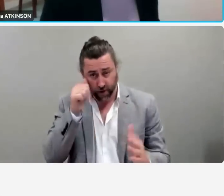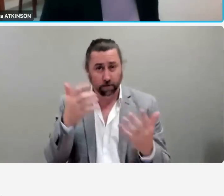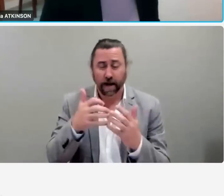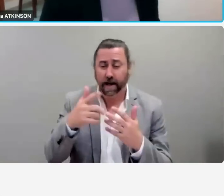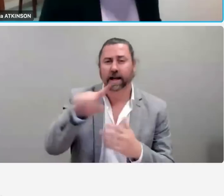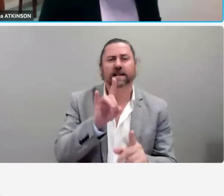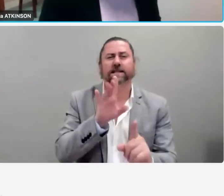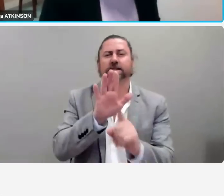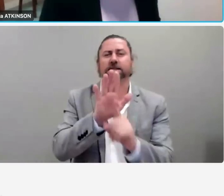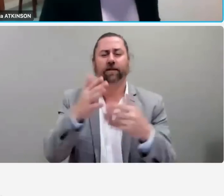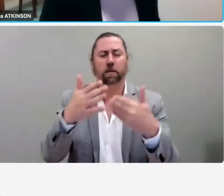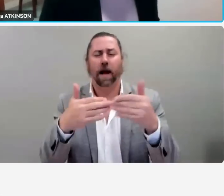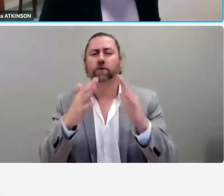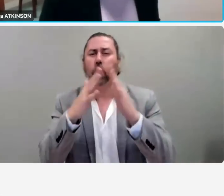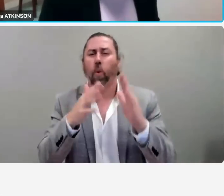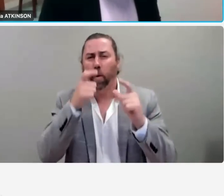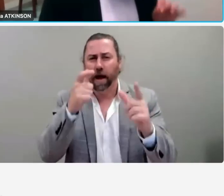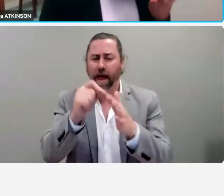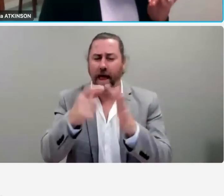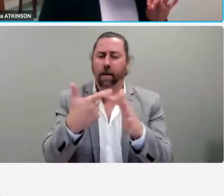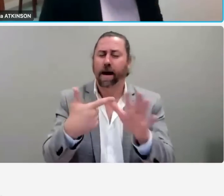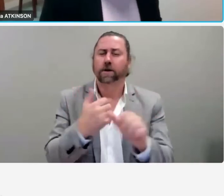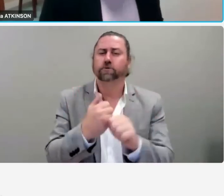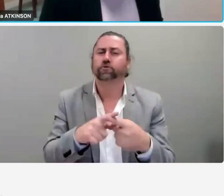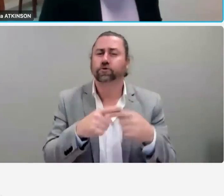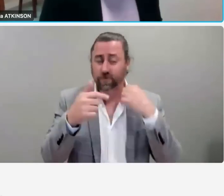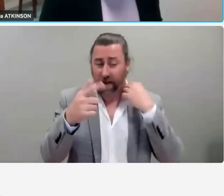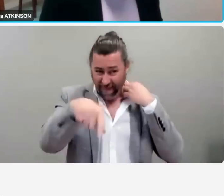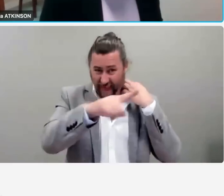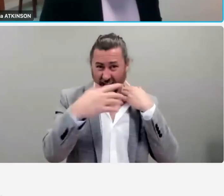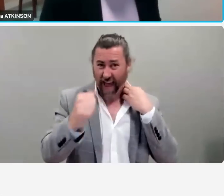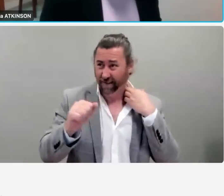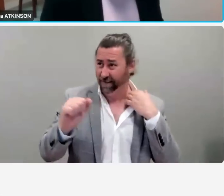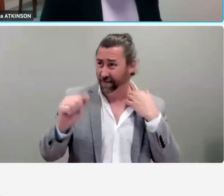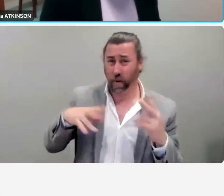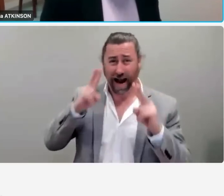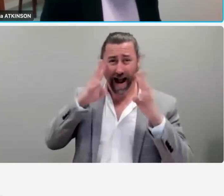home care package are looking for some really clear, detailed information about how they might be